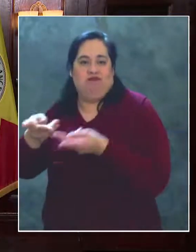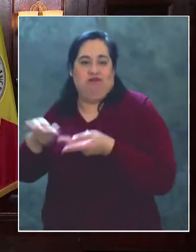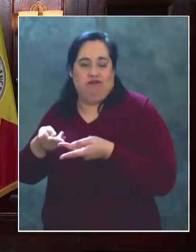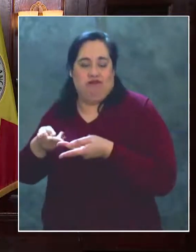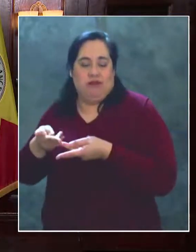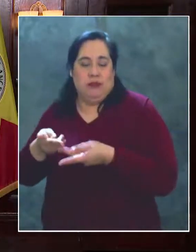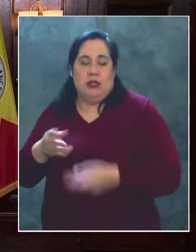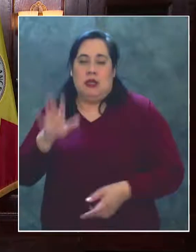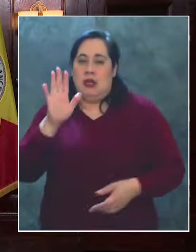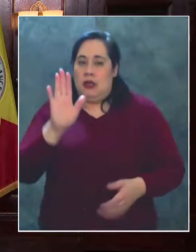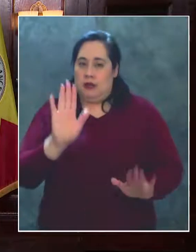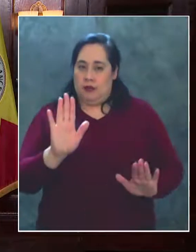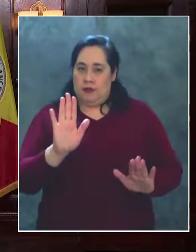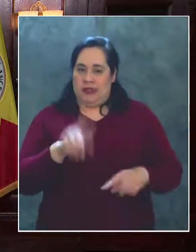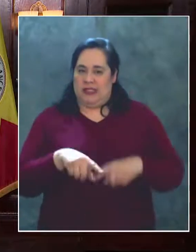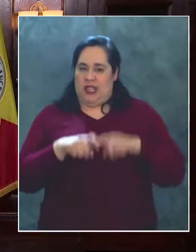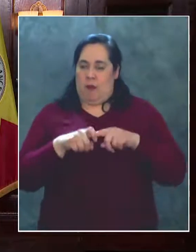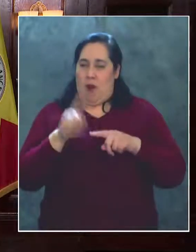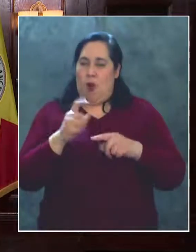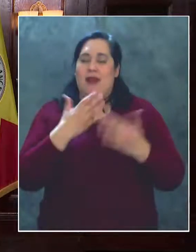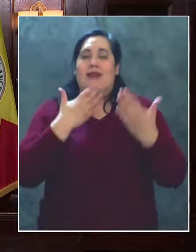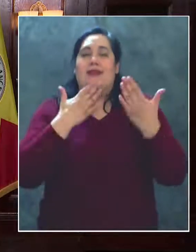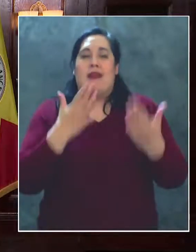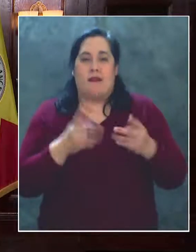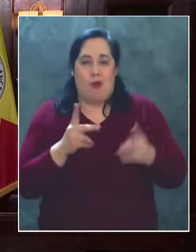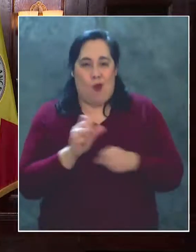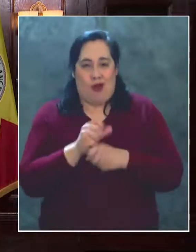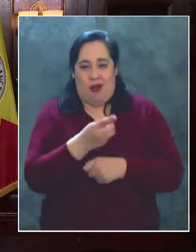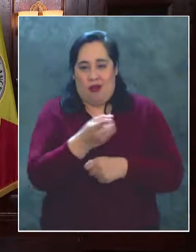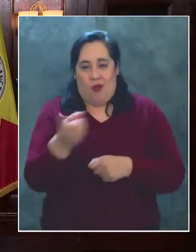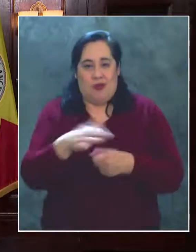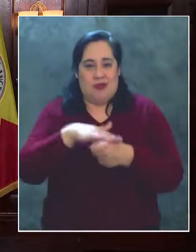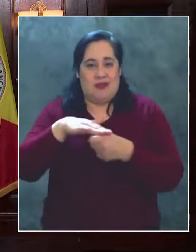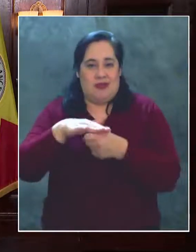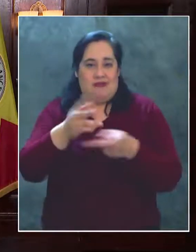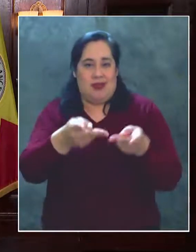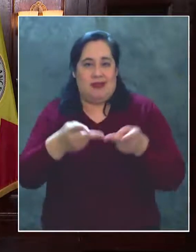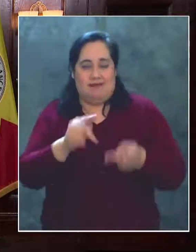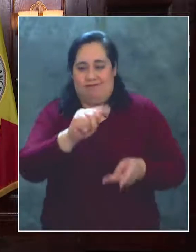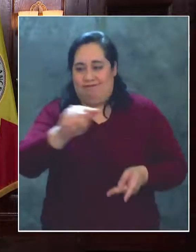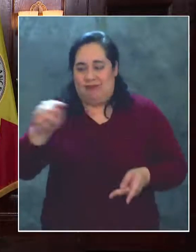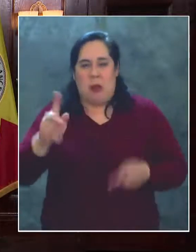LET ME STOP HERE AND THANK THE PEOPLE WHO ARE WORKING AT THE SITES. AS PEOPLE GET UP SET THAT I'M